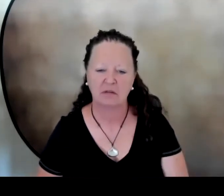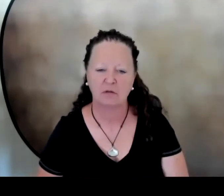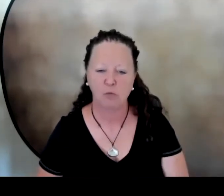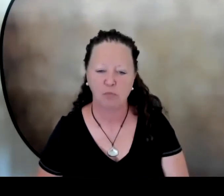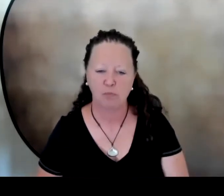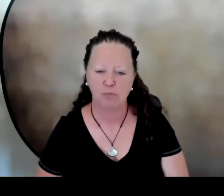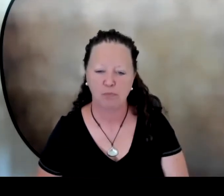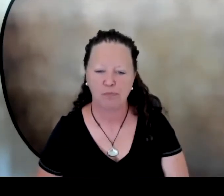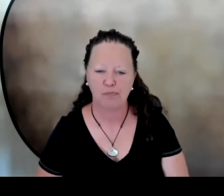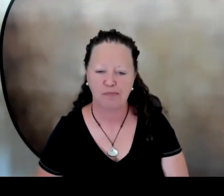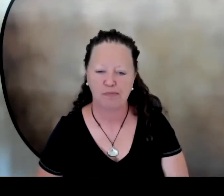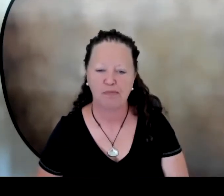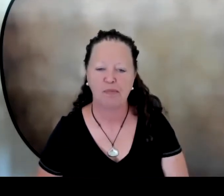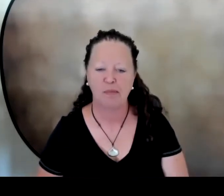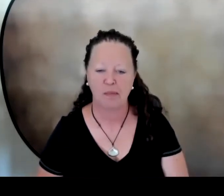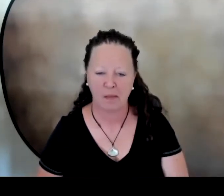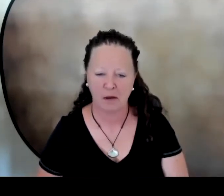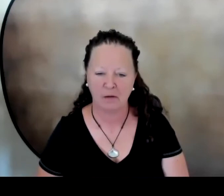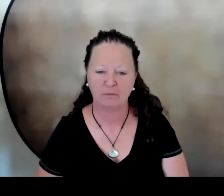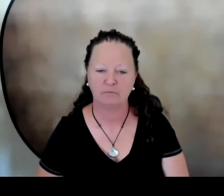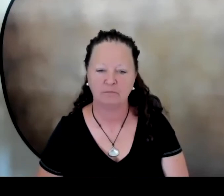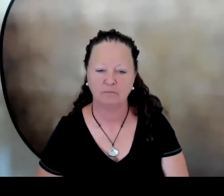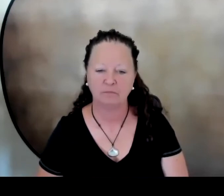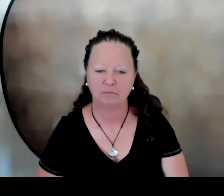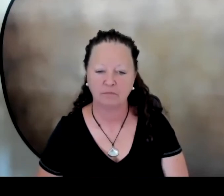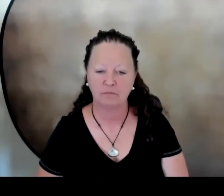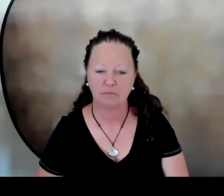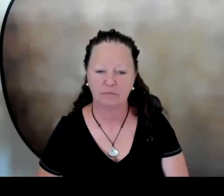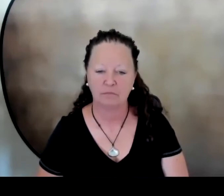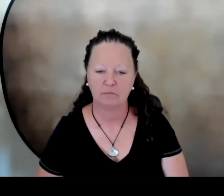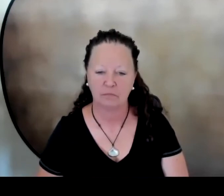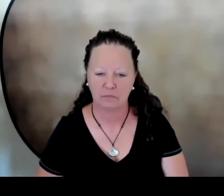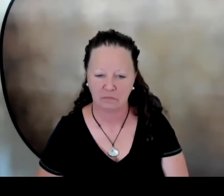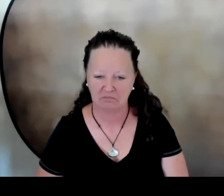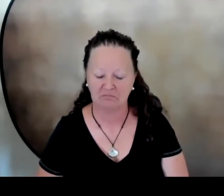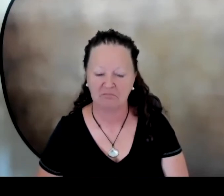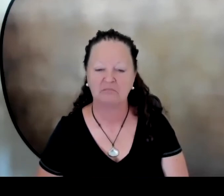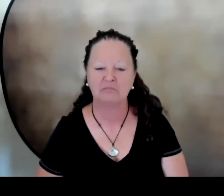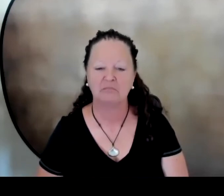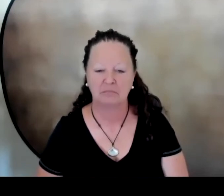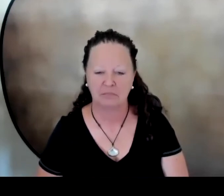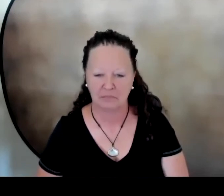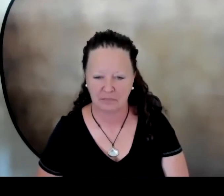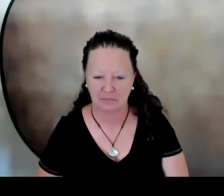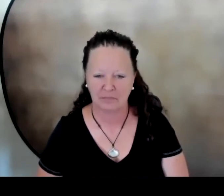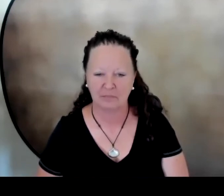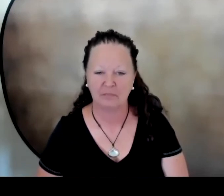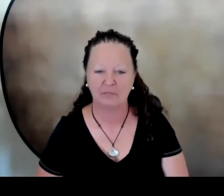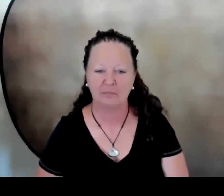Add in a little fish sauce. Add a little umami, I guess a little savoriness.